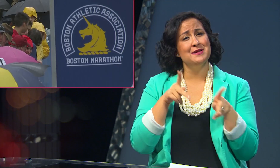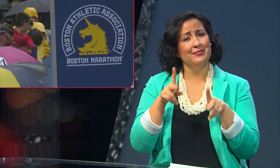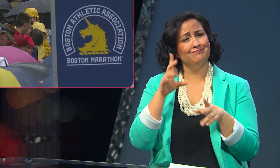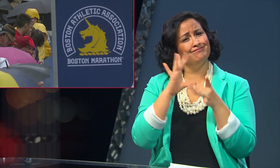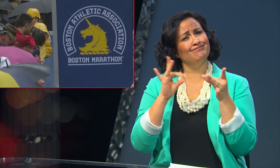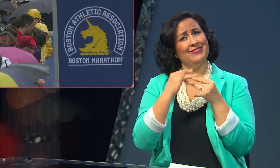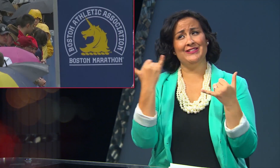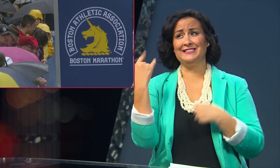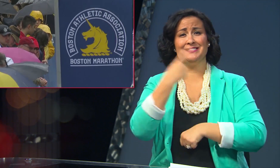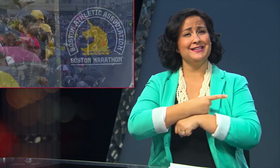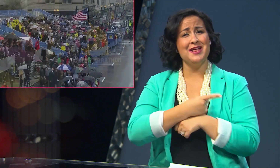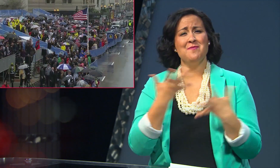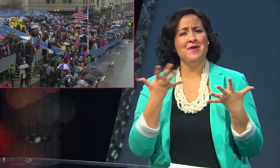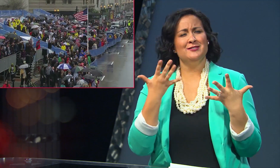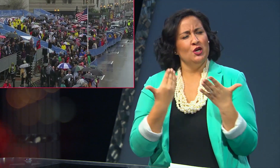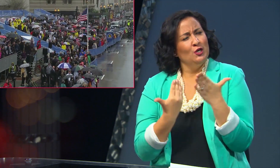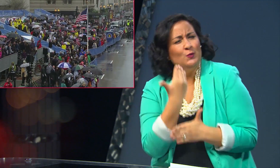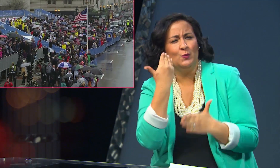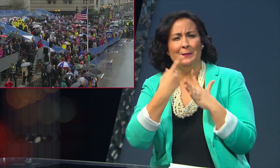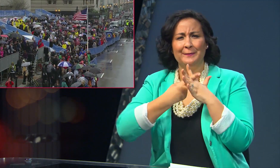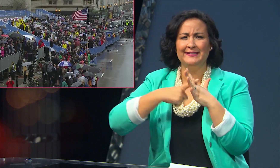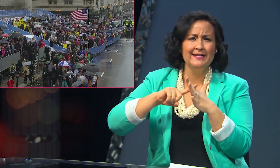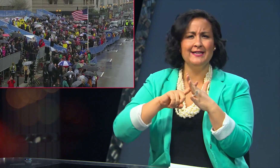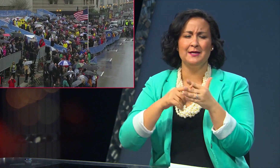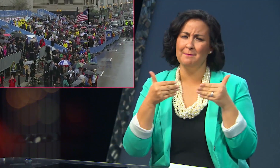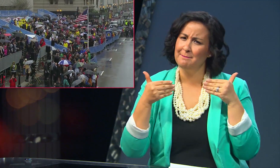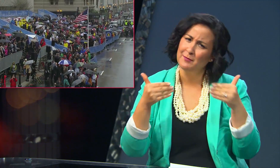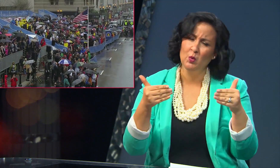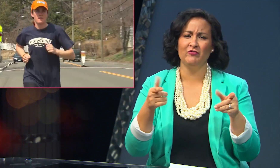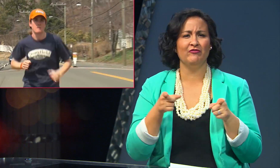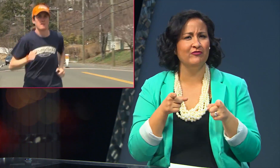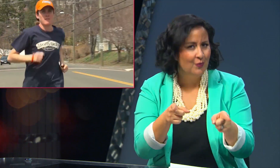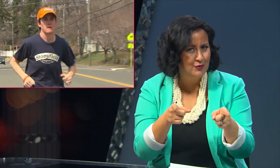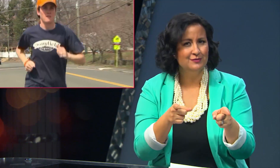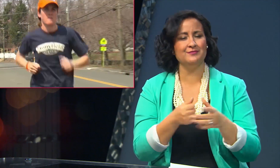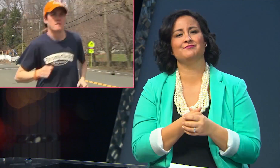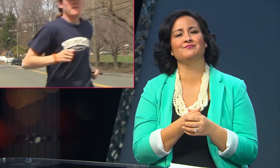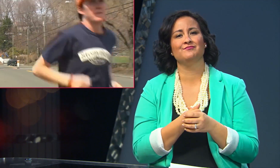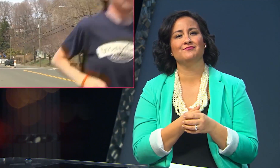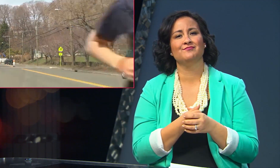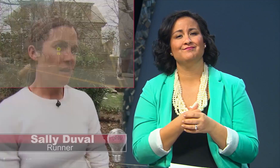FOR MANY THIS RACE MARKS A NEW BEGINNING AND A CHANCE TO MOVE FORWARD.